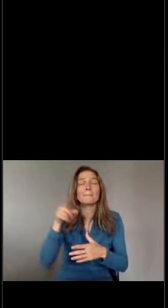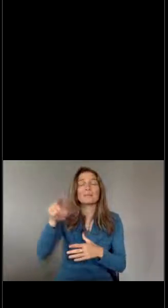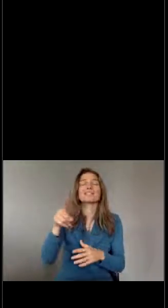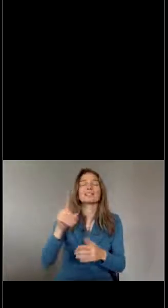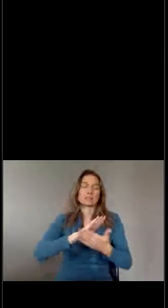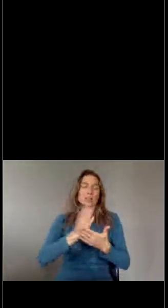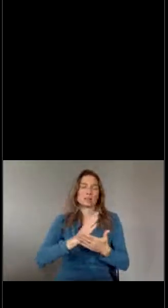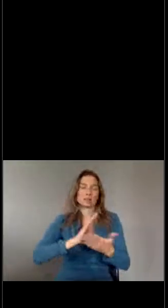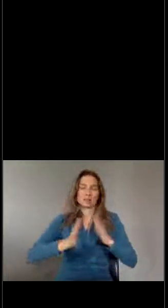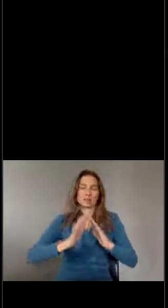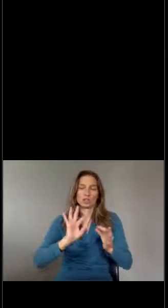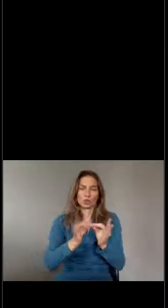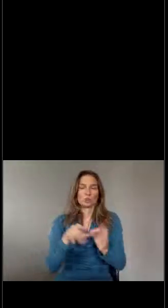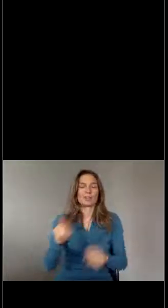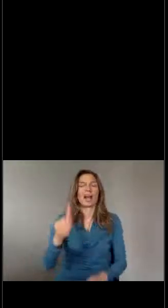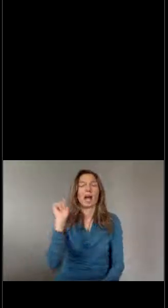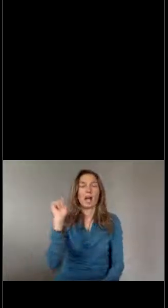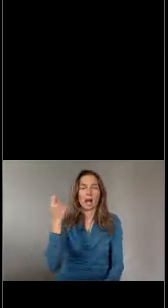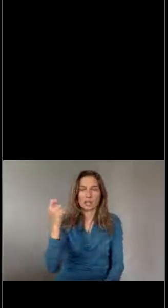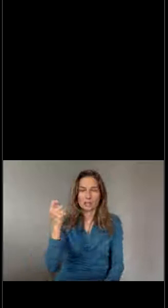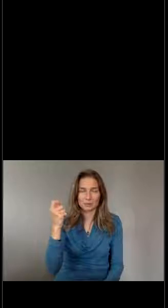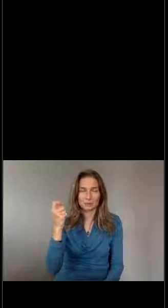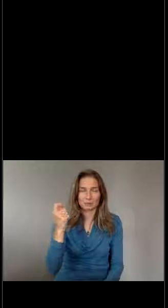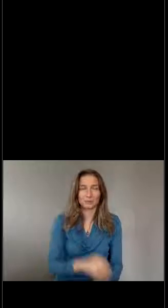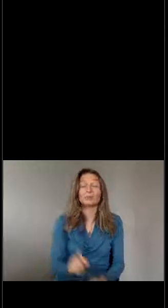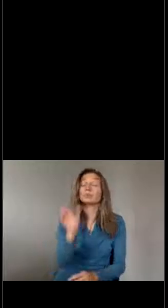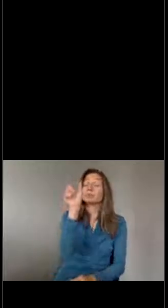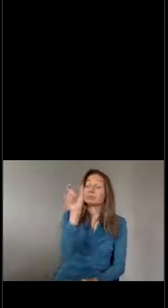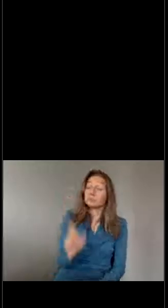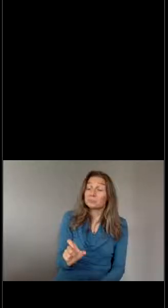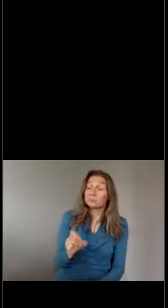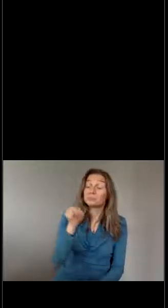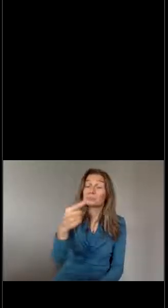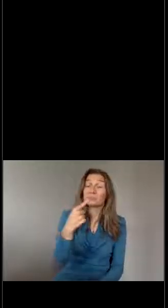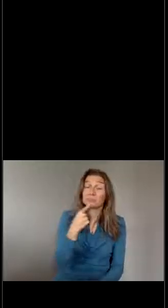What he's saying in this quote is that he was staying at home